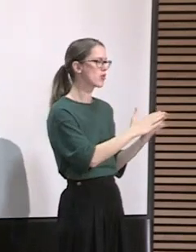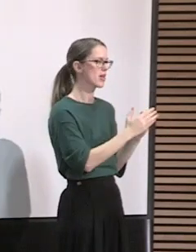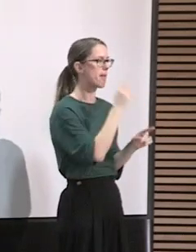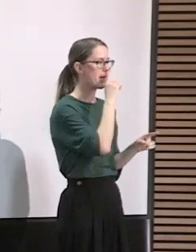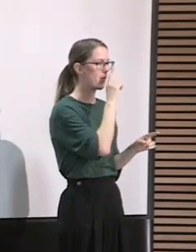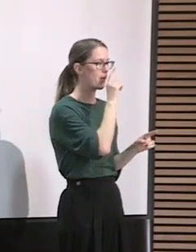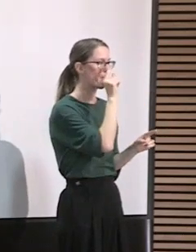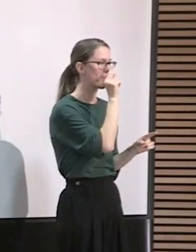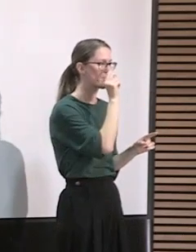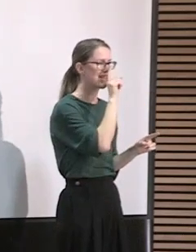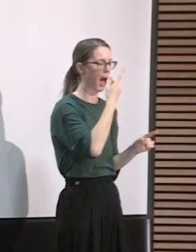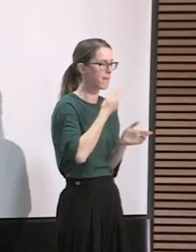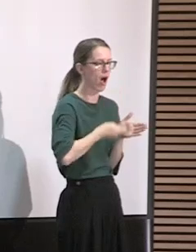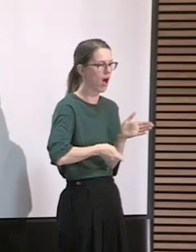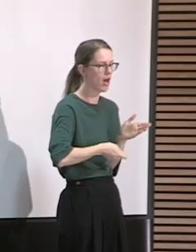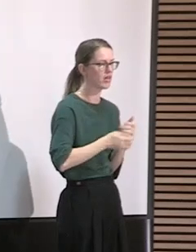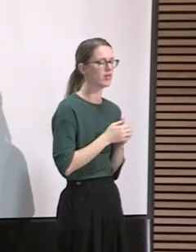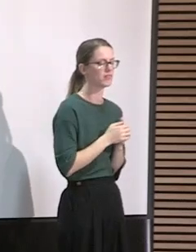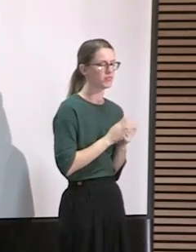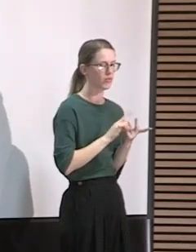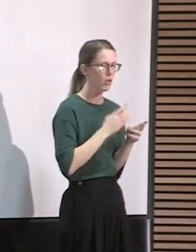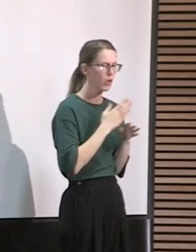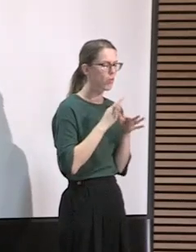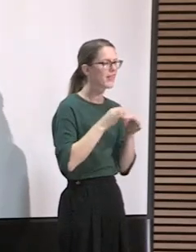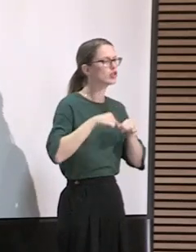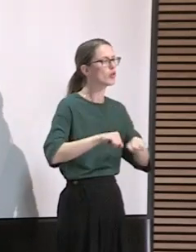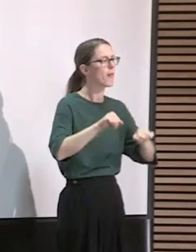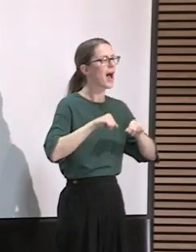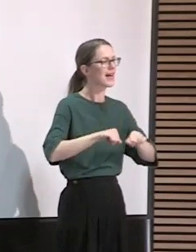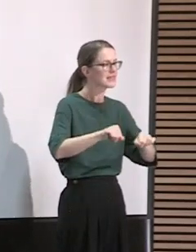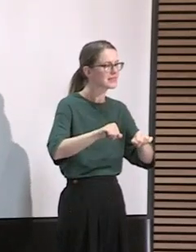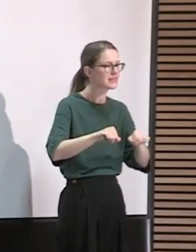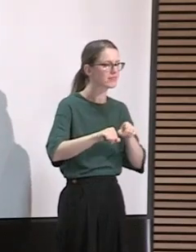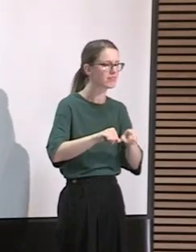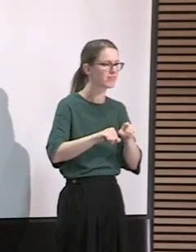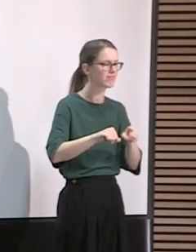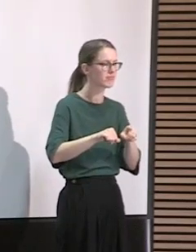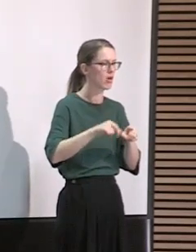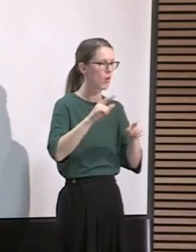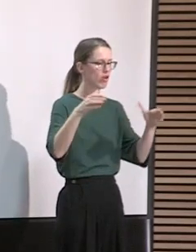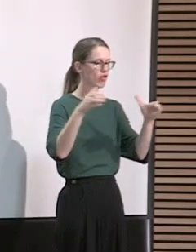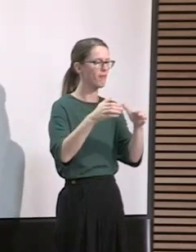We have distributed 3 million masks to community organisations working in those communities where people might not be in a